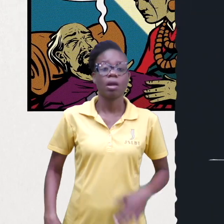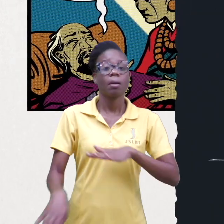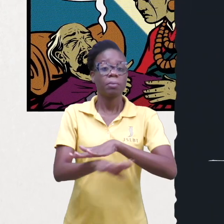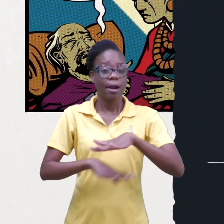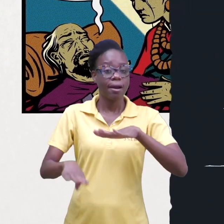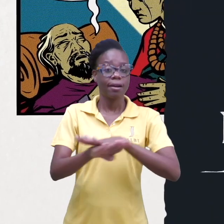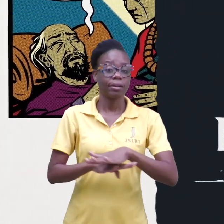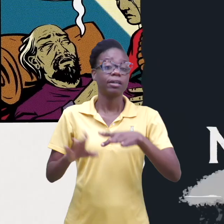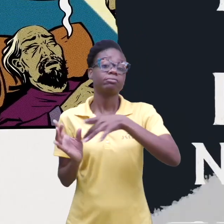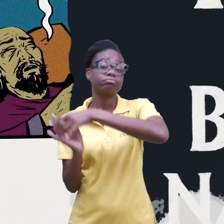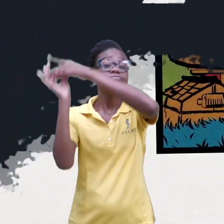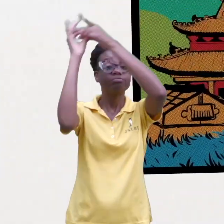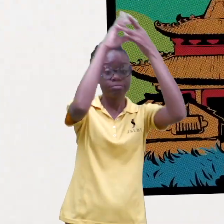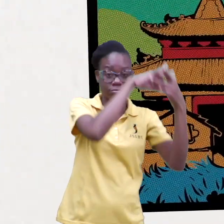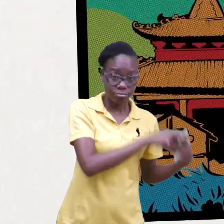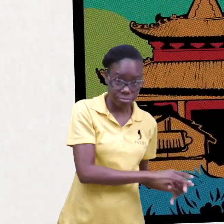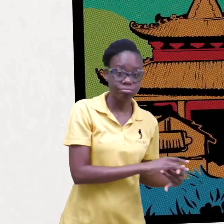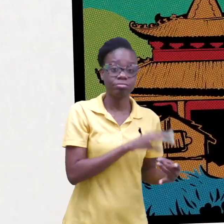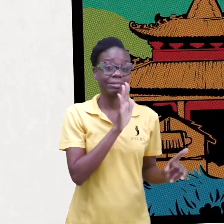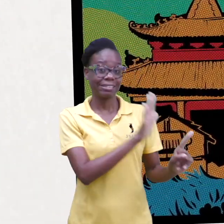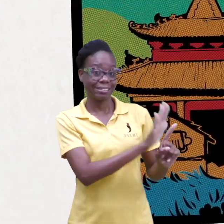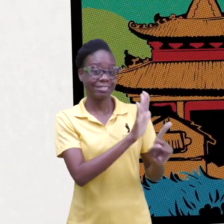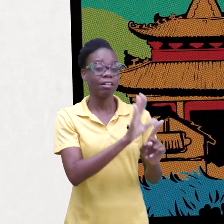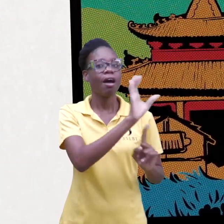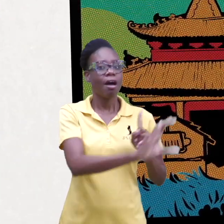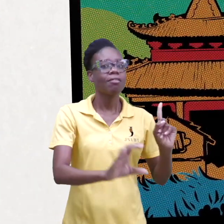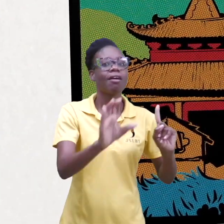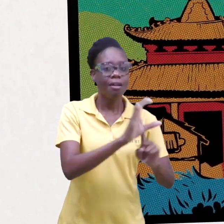Jon: A basic plotline begins with a character in her setting. But then something